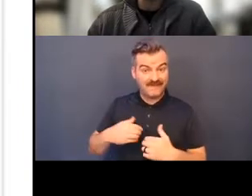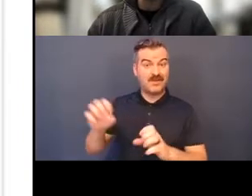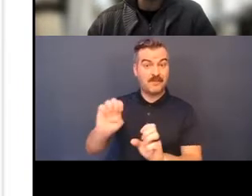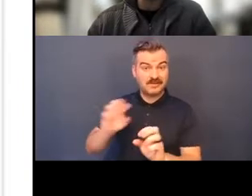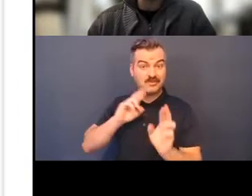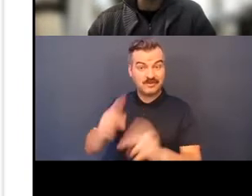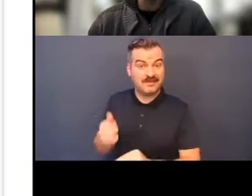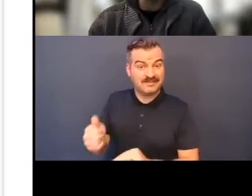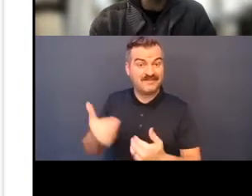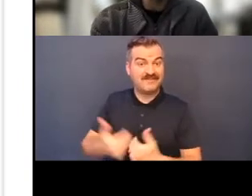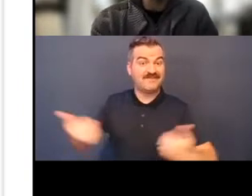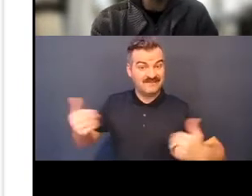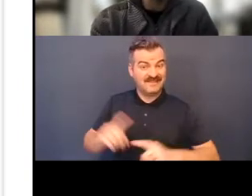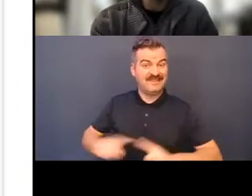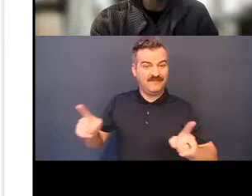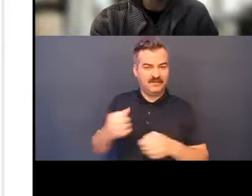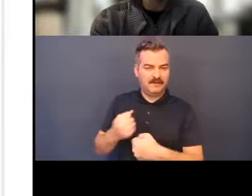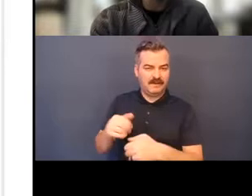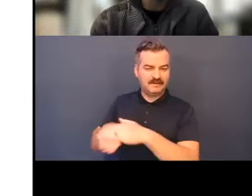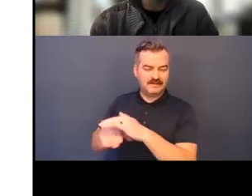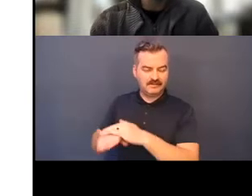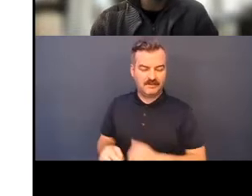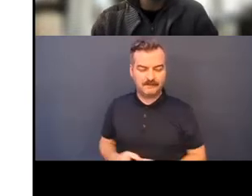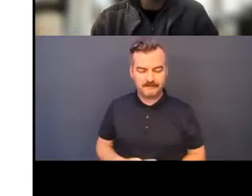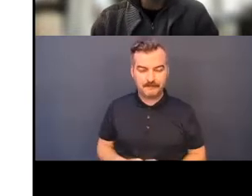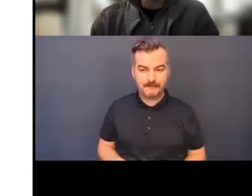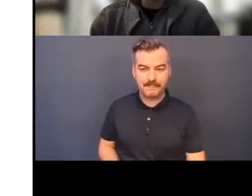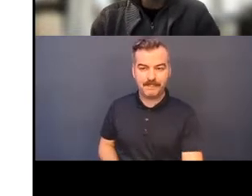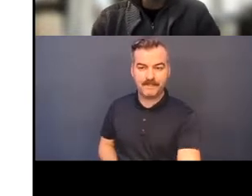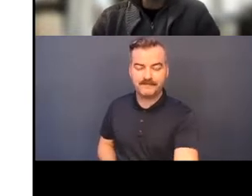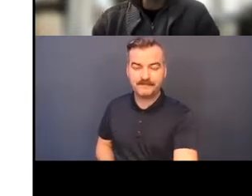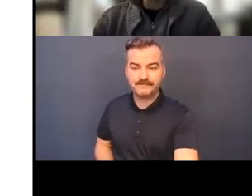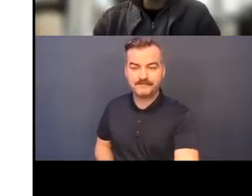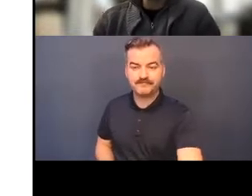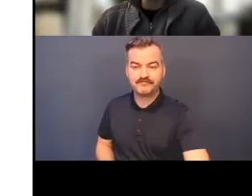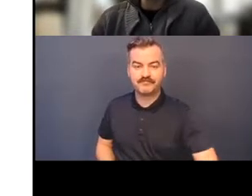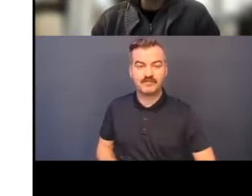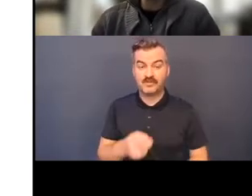be made accessible. 15:41:22 So, this point is valuable for something